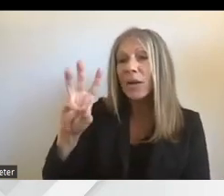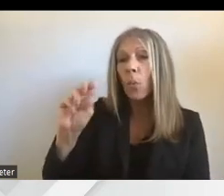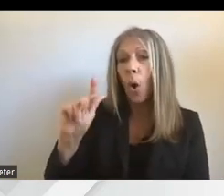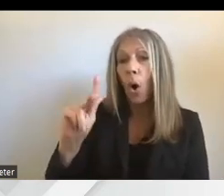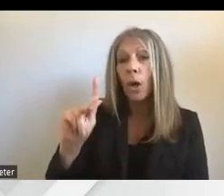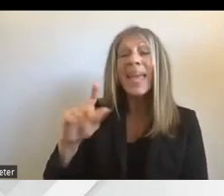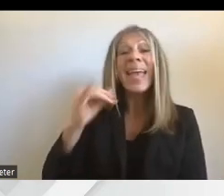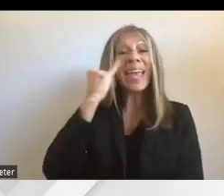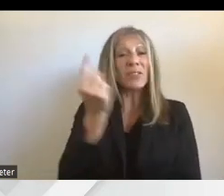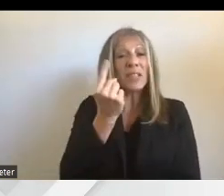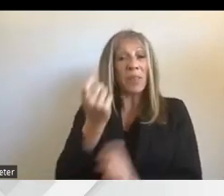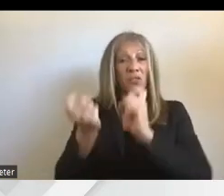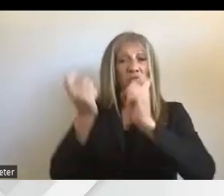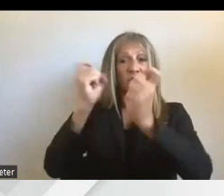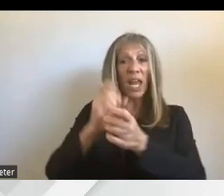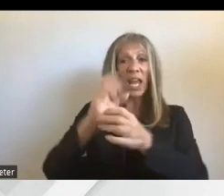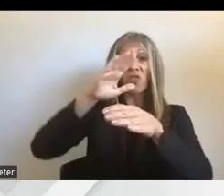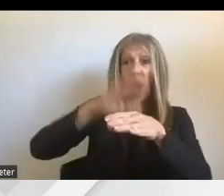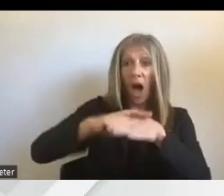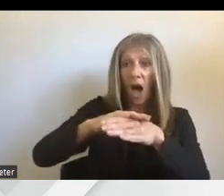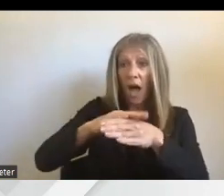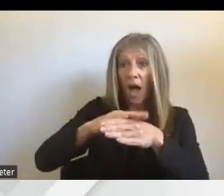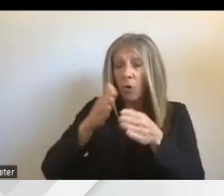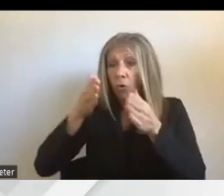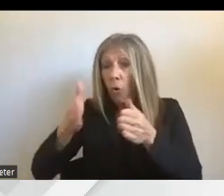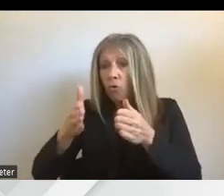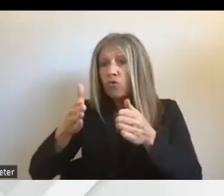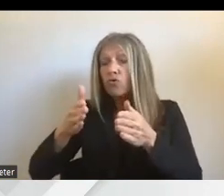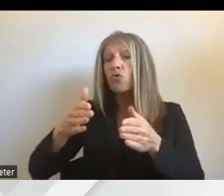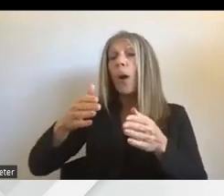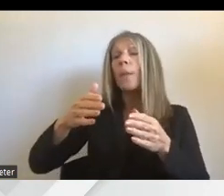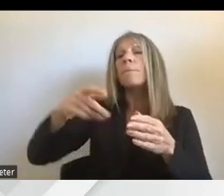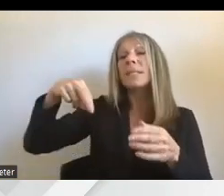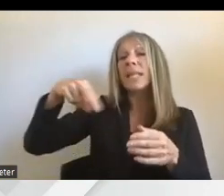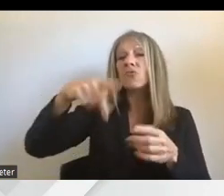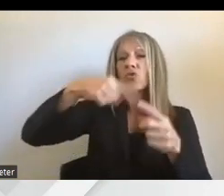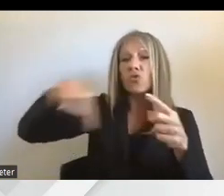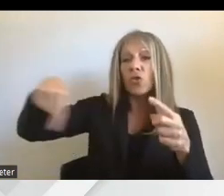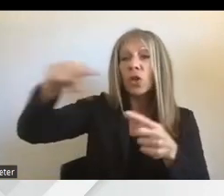where elements are altered on or adjacent to an existing pedestrian circulation path,